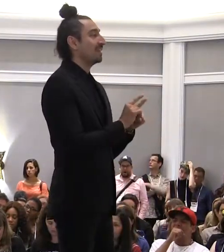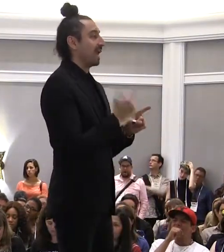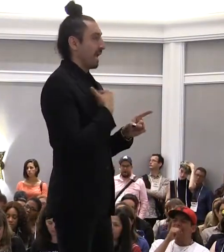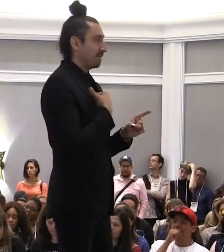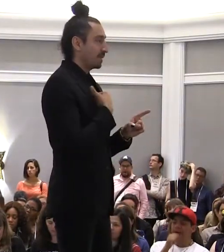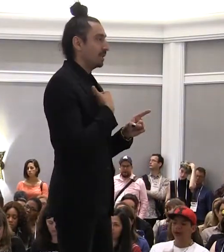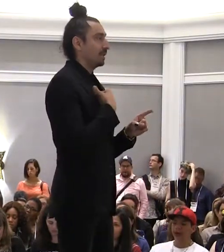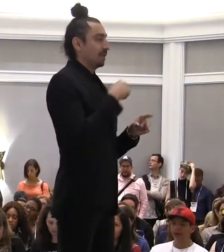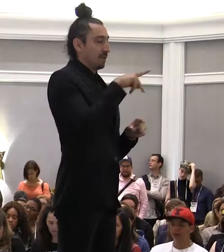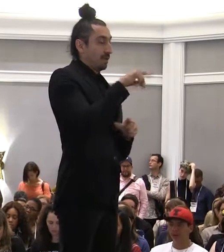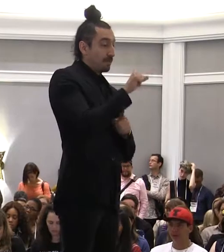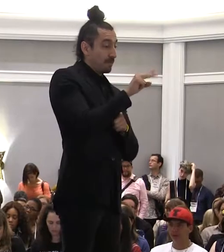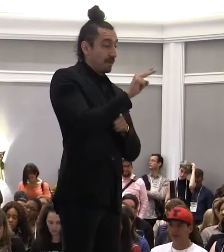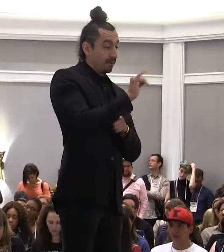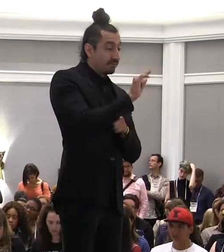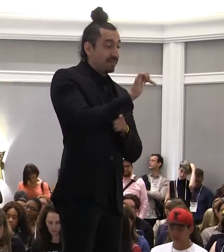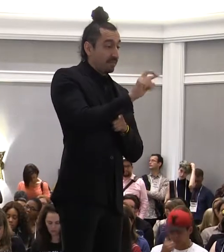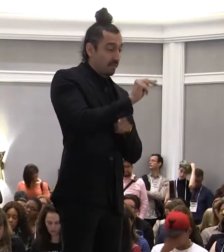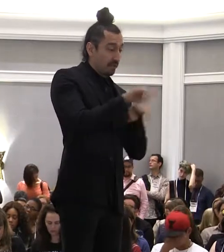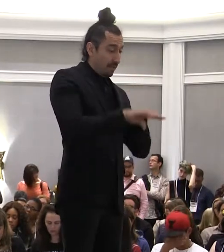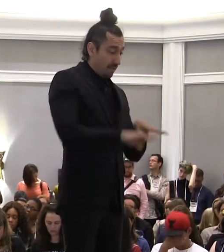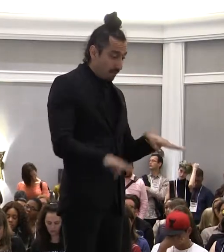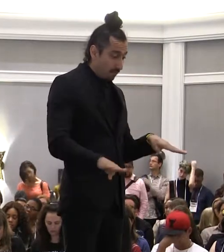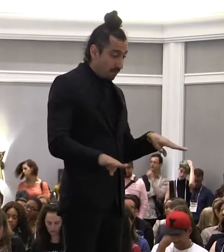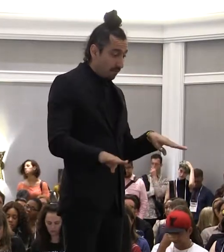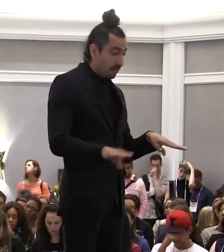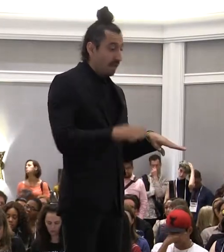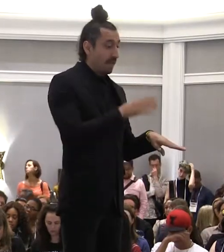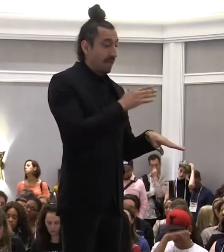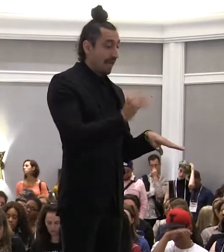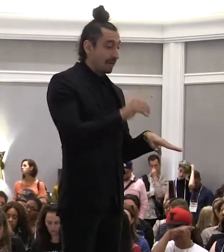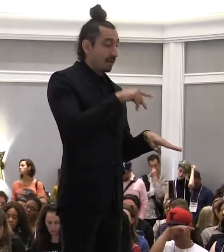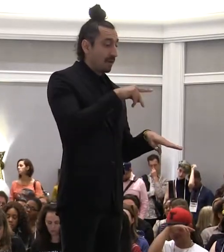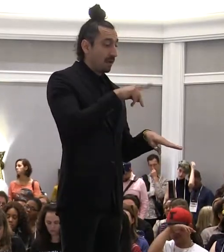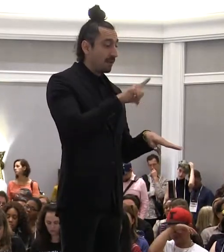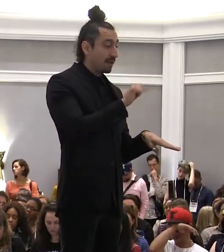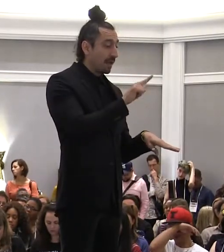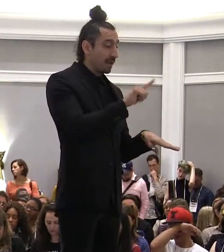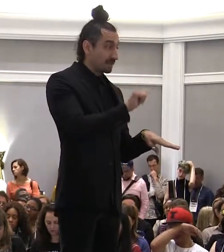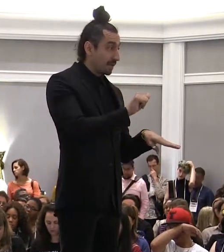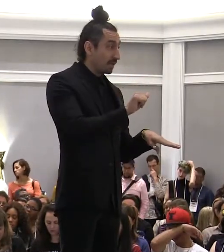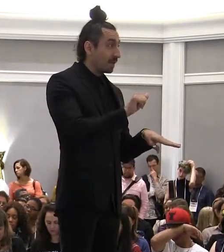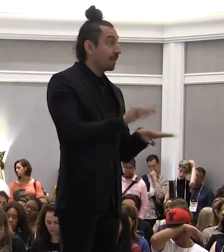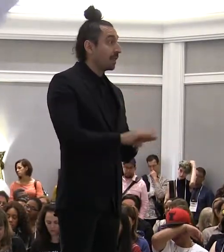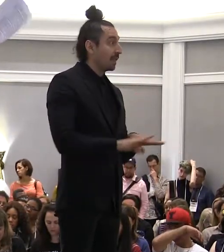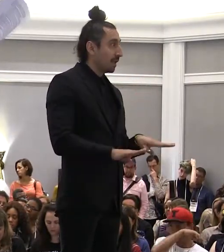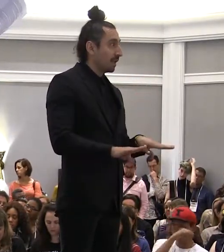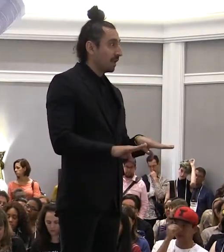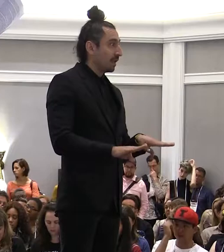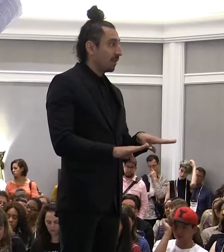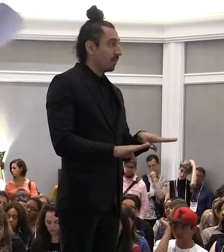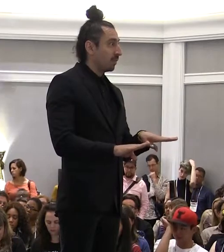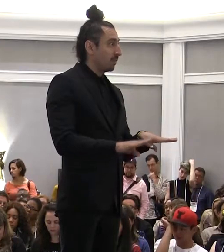which is printed in the booklet as being the floor underneath the lobby, but it is the floor above the lobby.